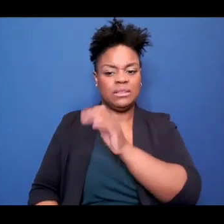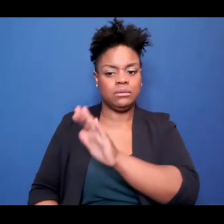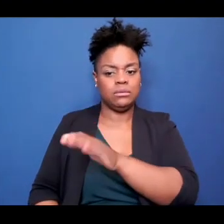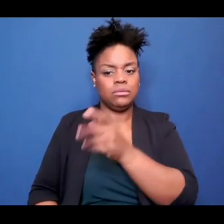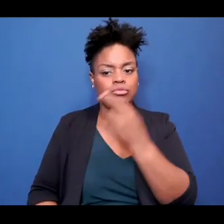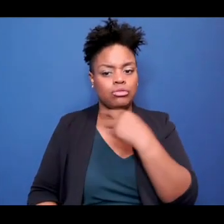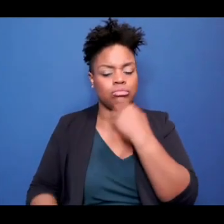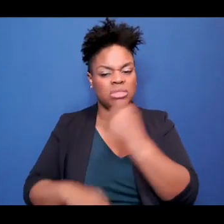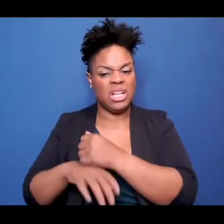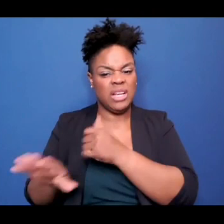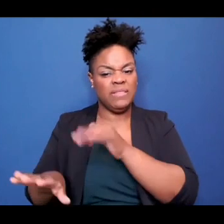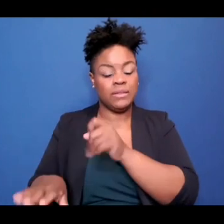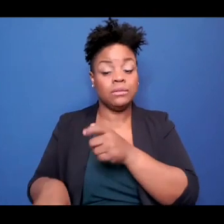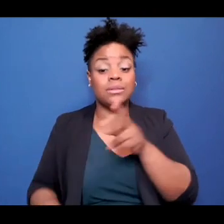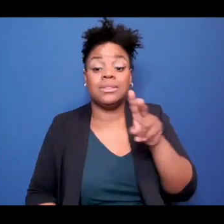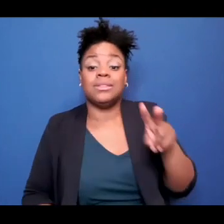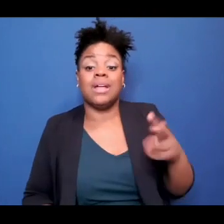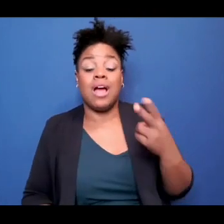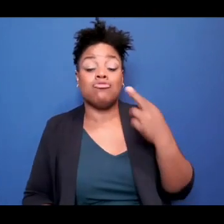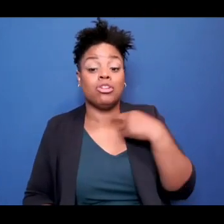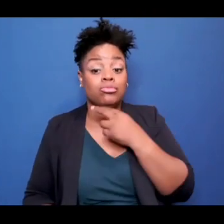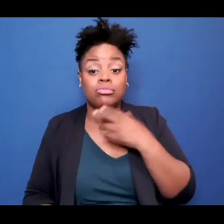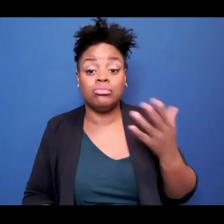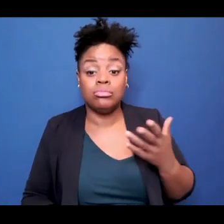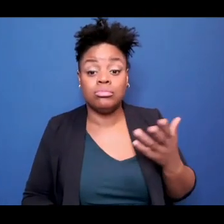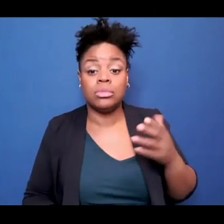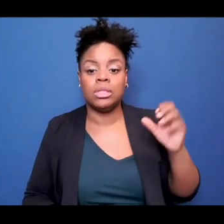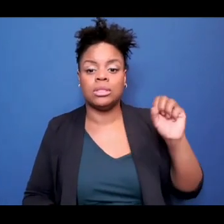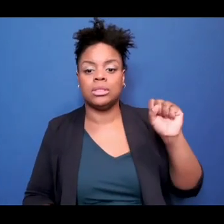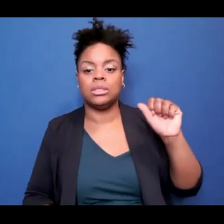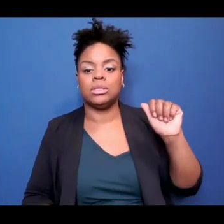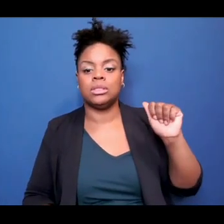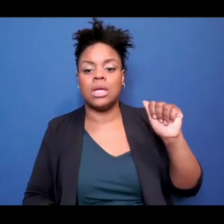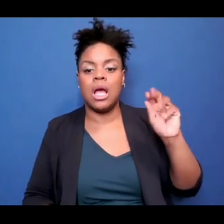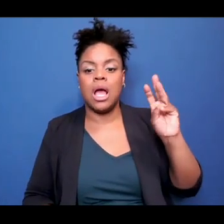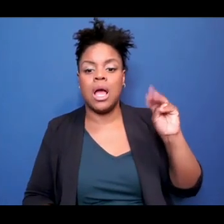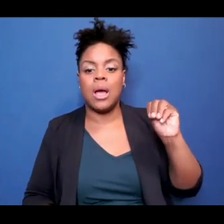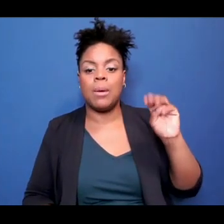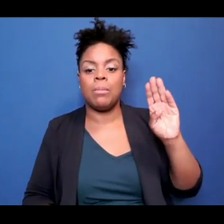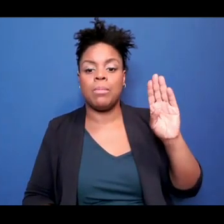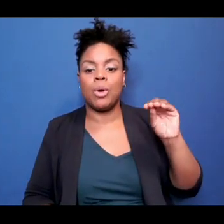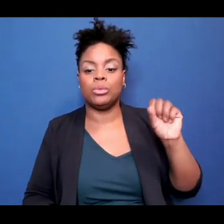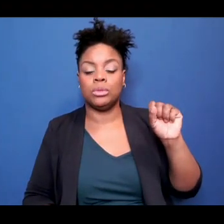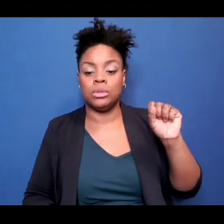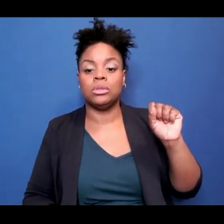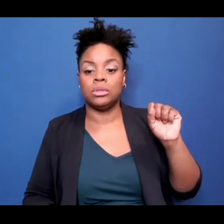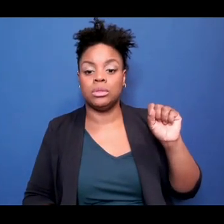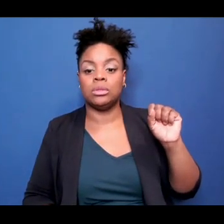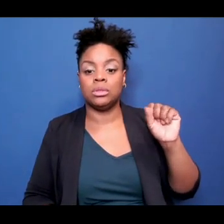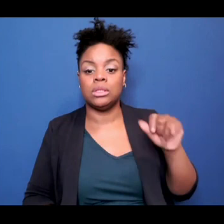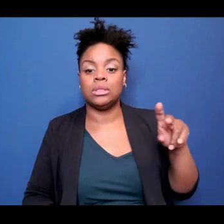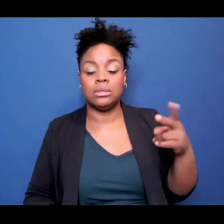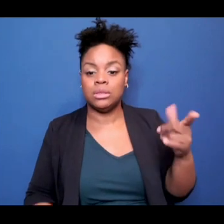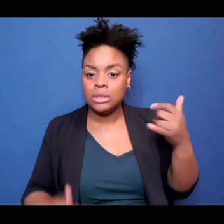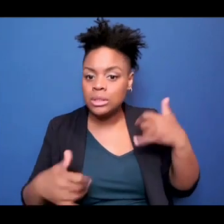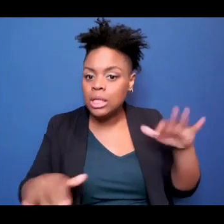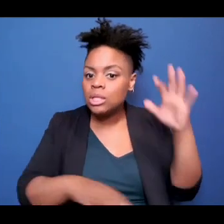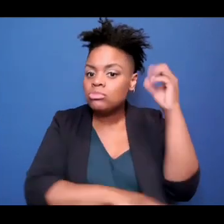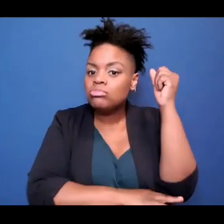BUSINESS IN THE MID 1950S. A SECOND RESTAURANT THAT EMPLOYED RACIST BRANDING WAS SAM BO'S, WHICH IS STILL IN